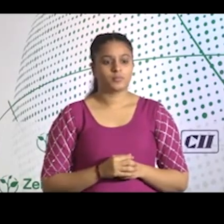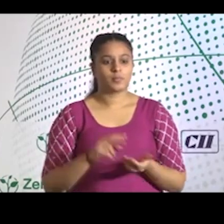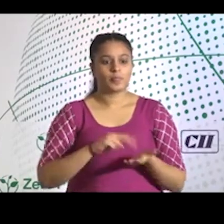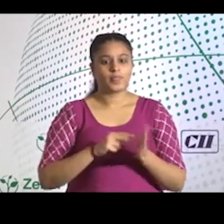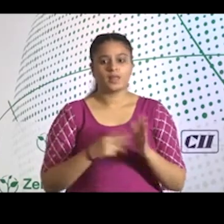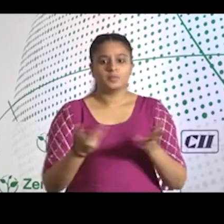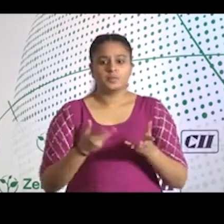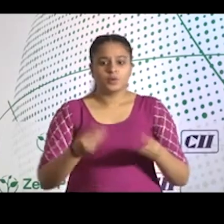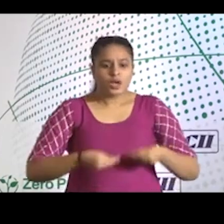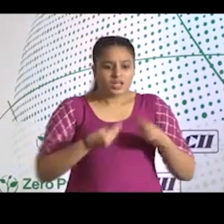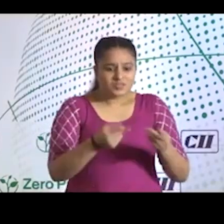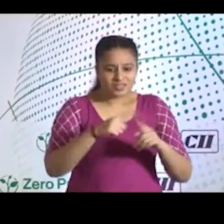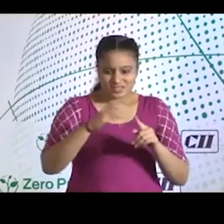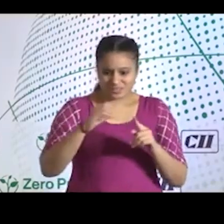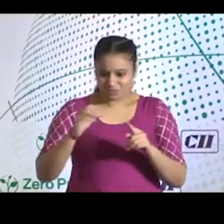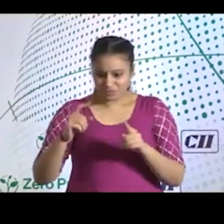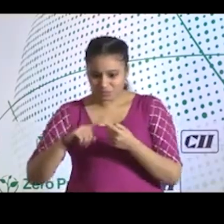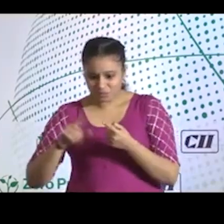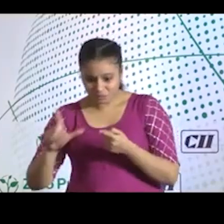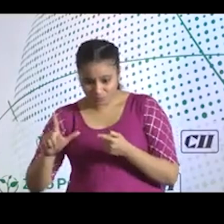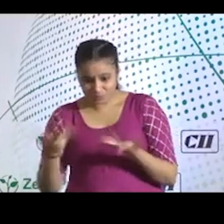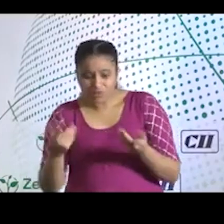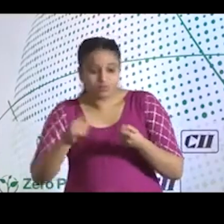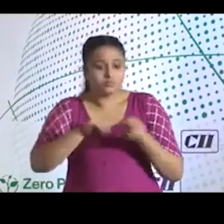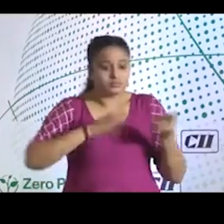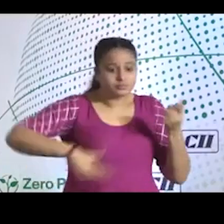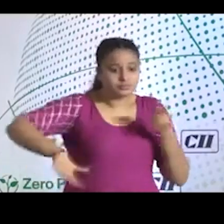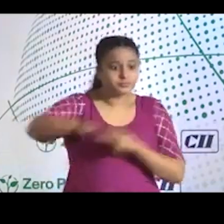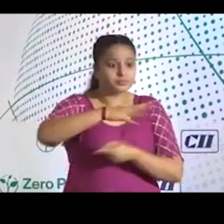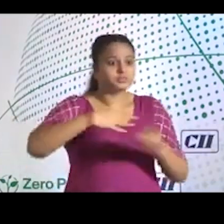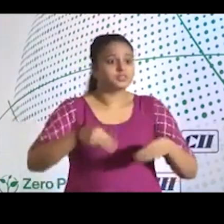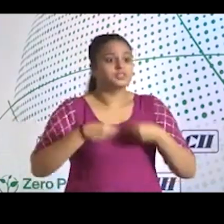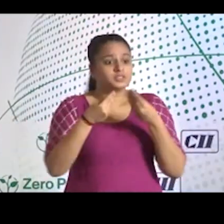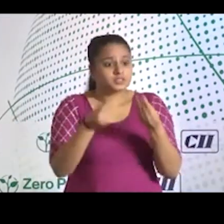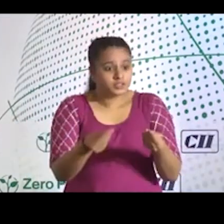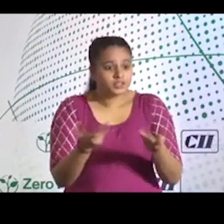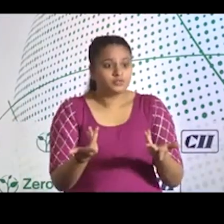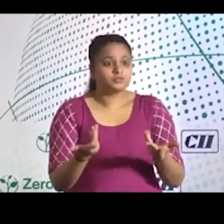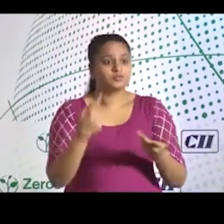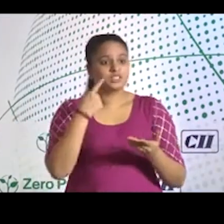creating an ecosystem around them, be it with health insurance, etc.,